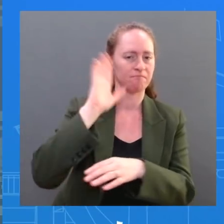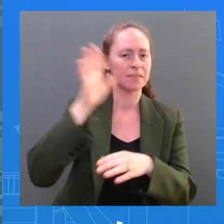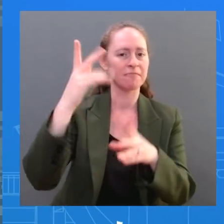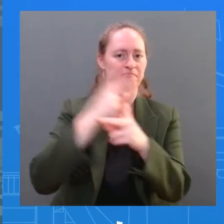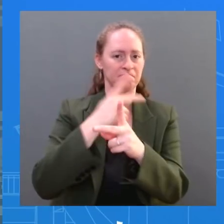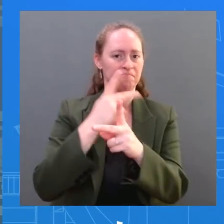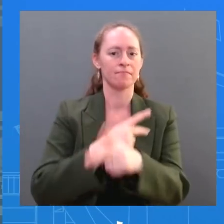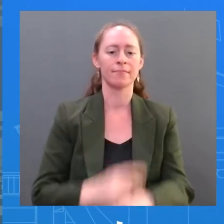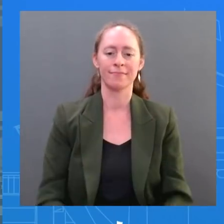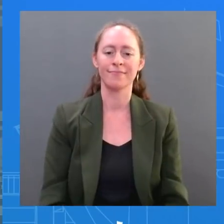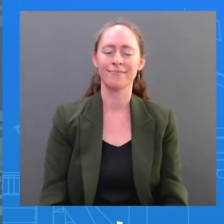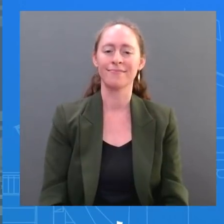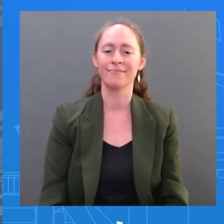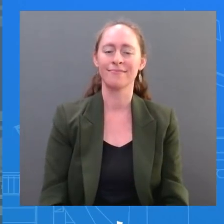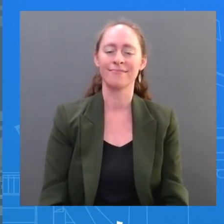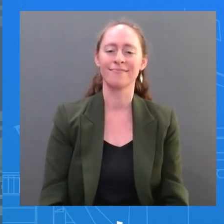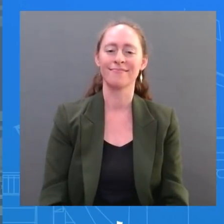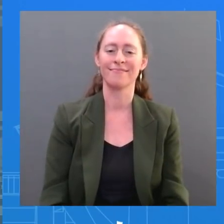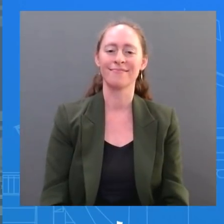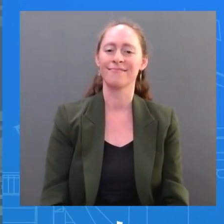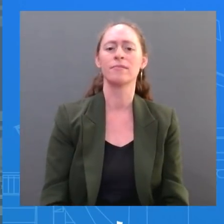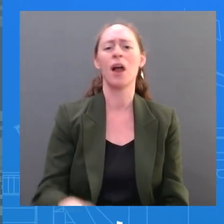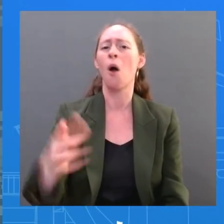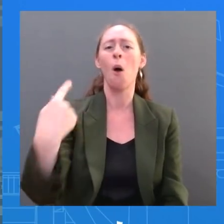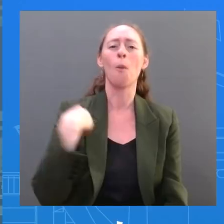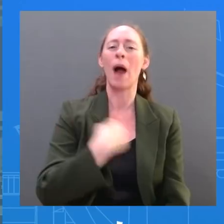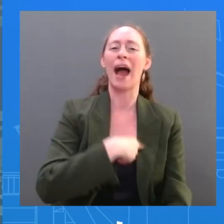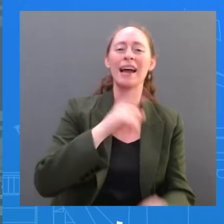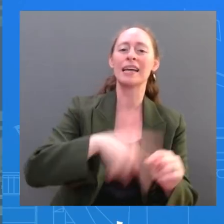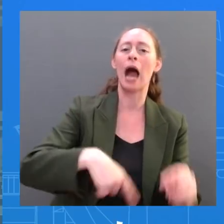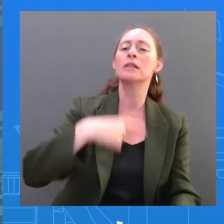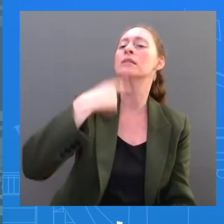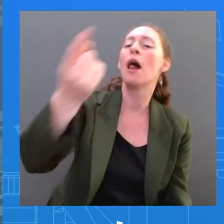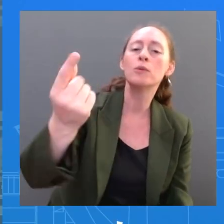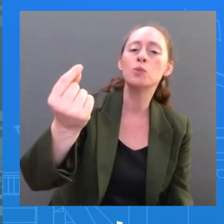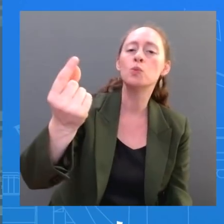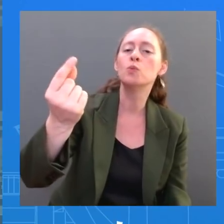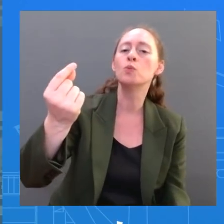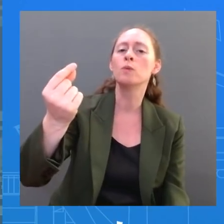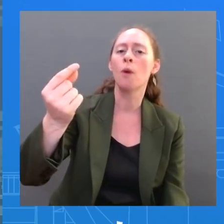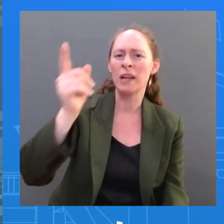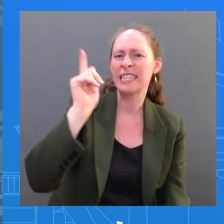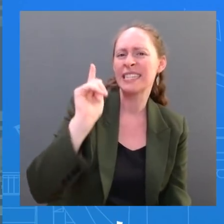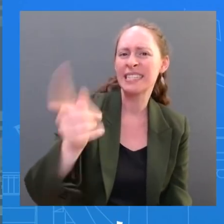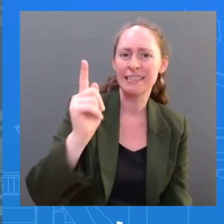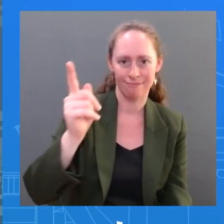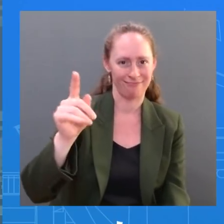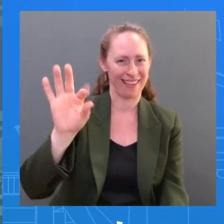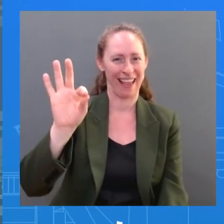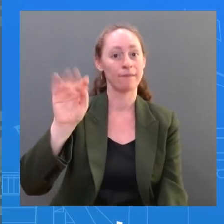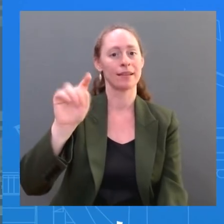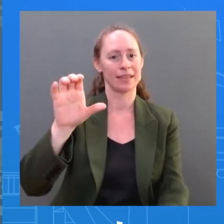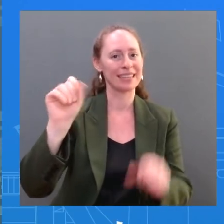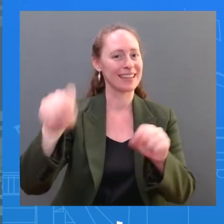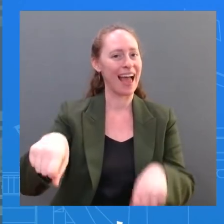to bring any sort of enforcement action. But they can clarify their policy, and that's what this executive order asks them to do.